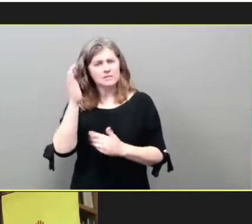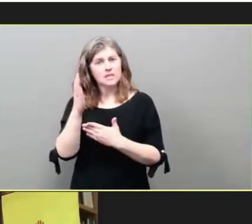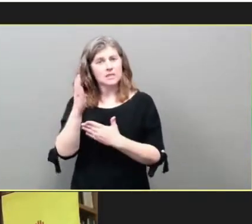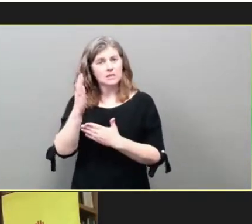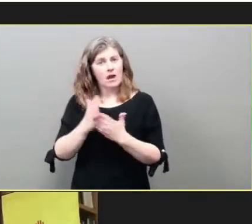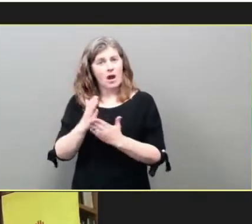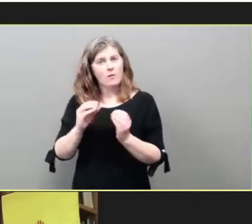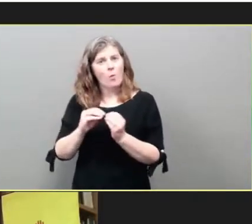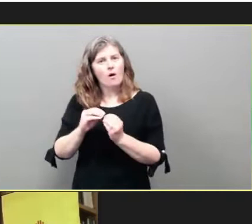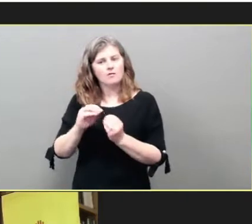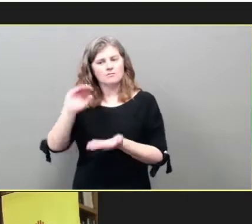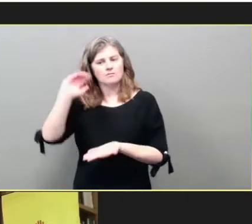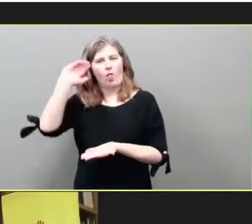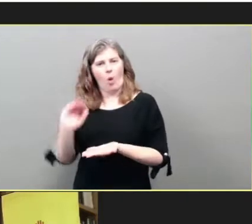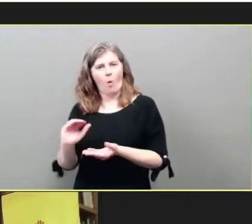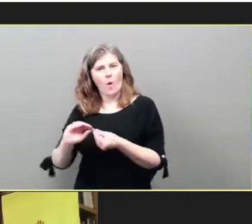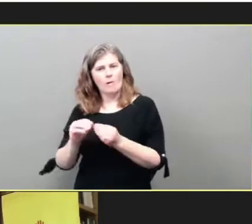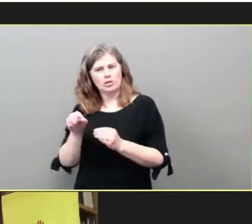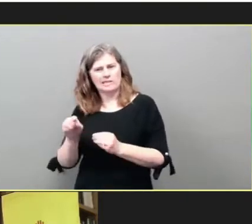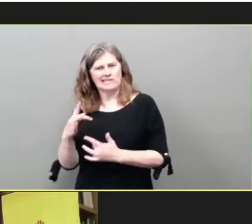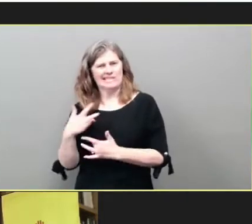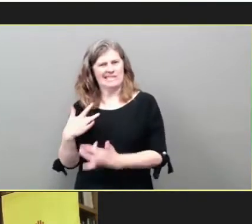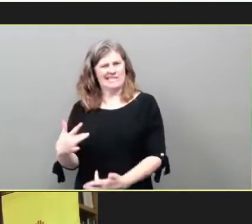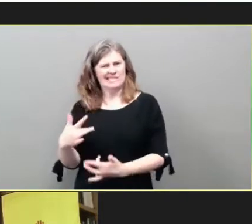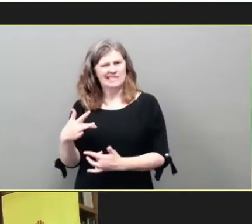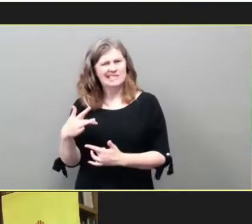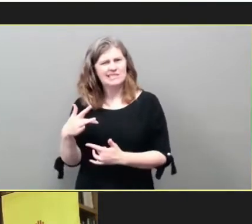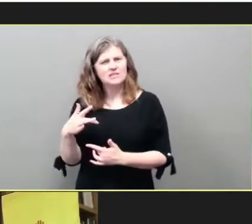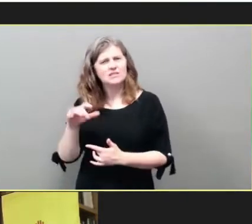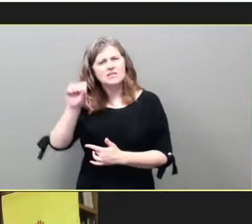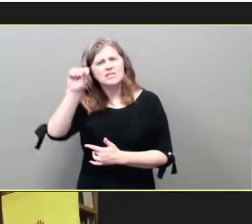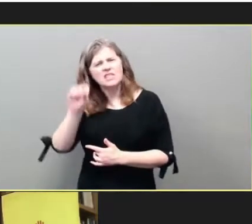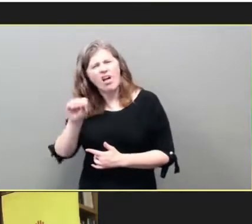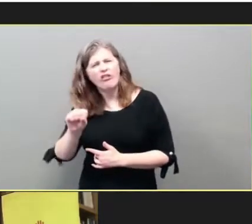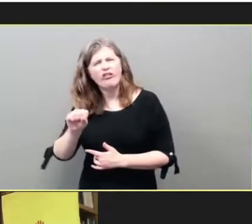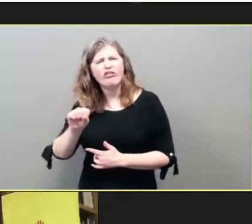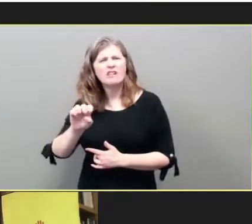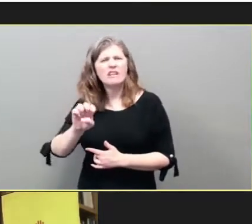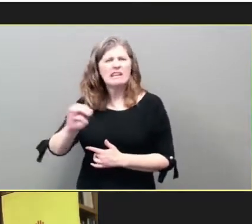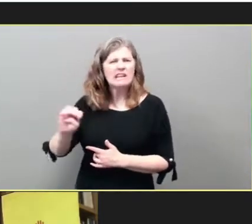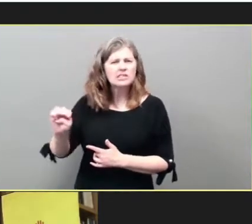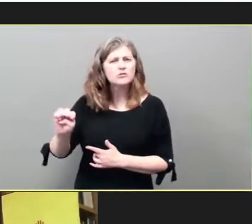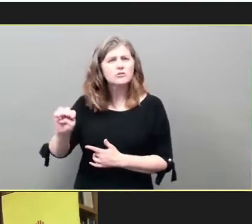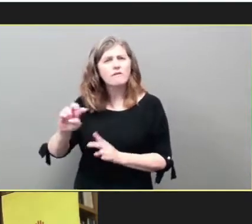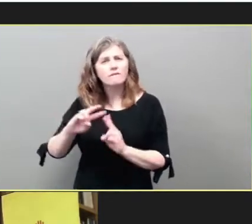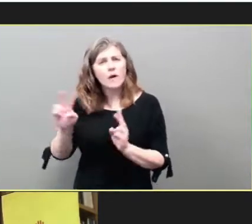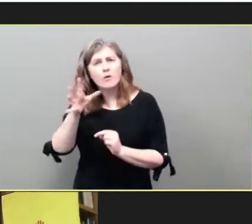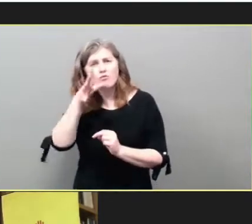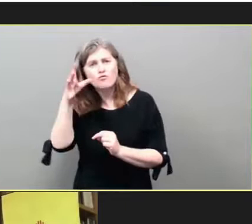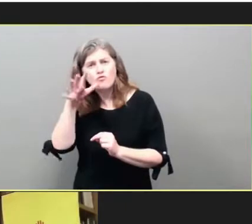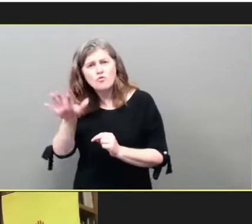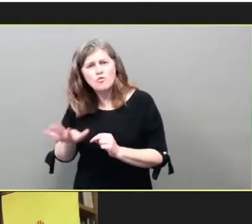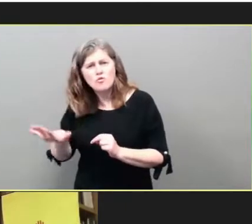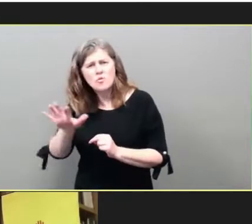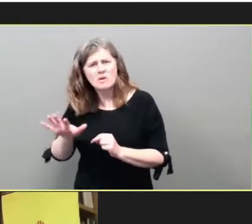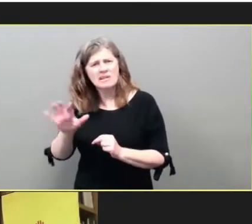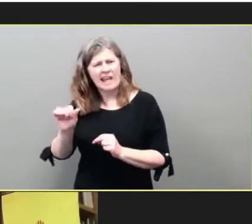lower rates are in southern eastern rural counties resembles slightly maybe